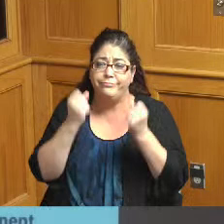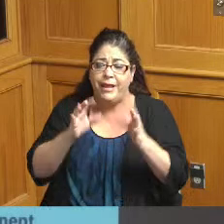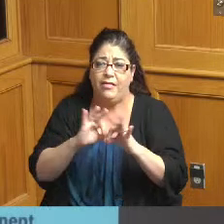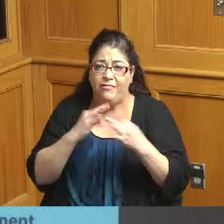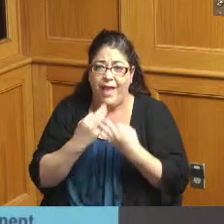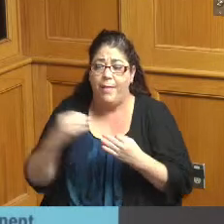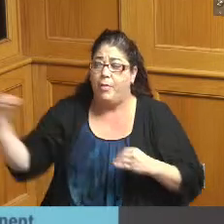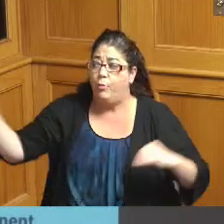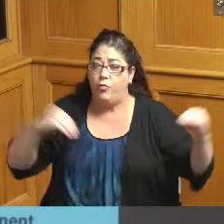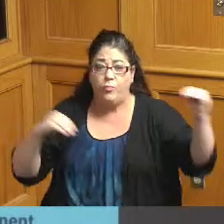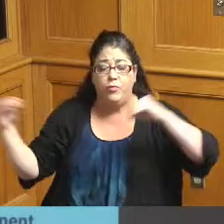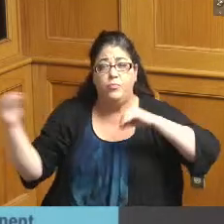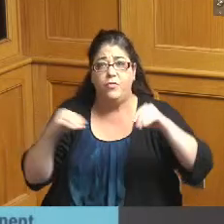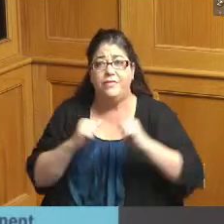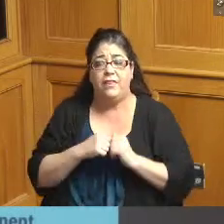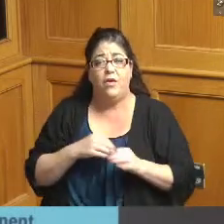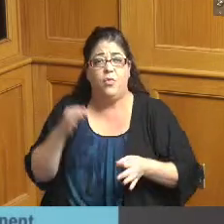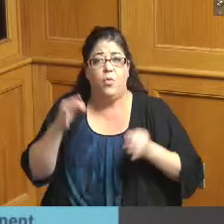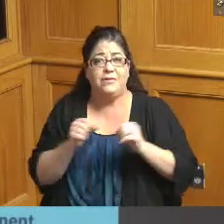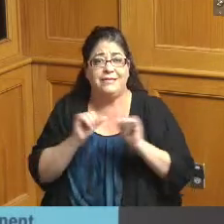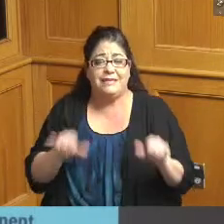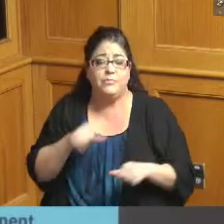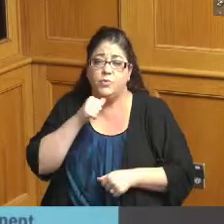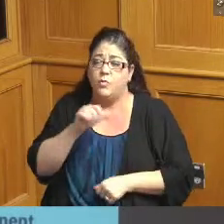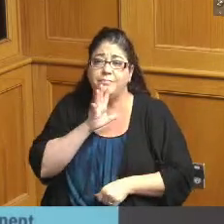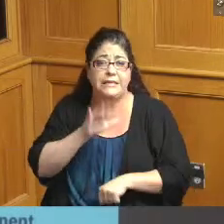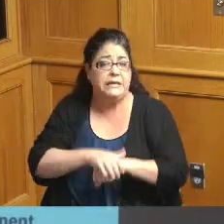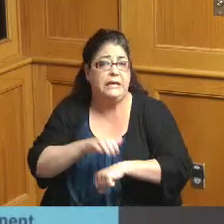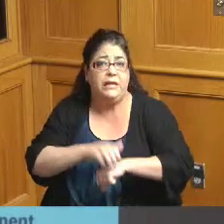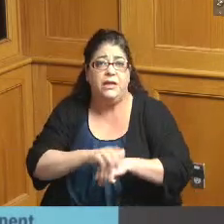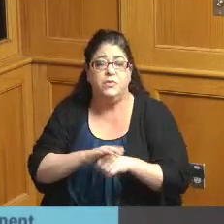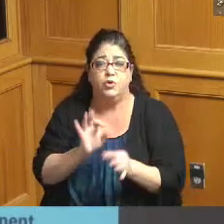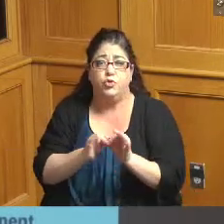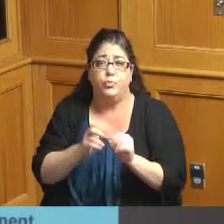are moving into our court who are not English speaking so The Interpreter costs have risen